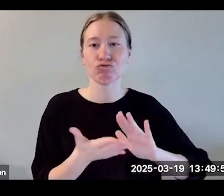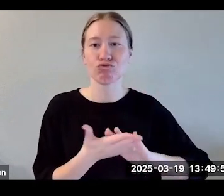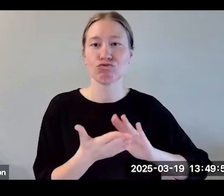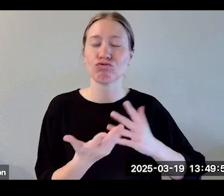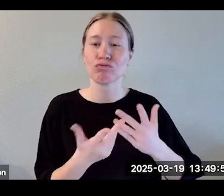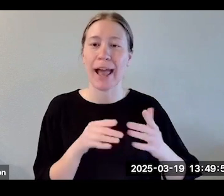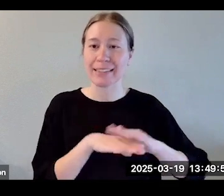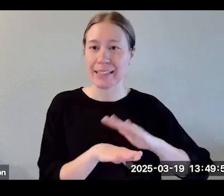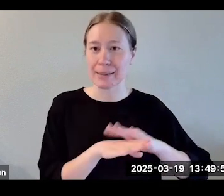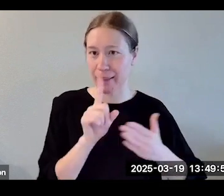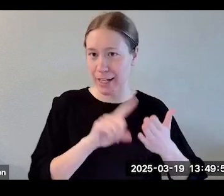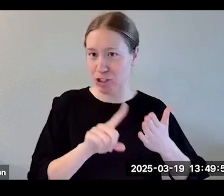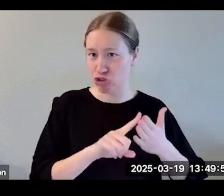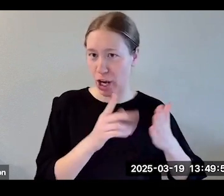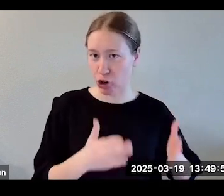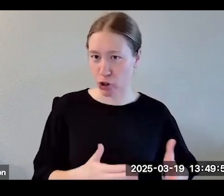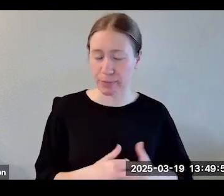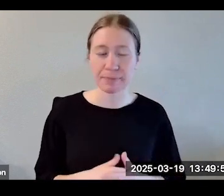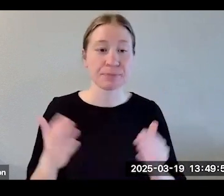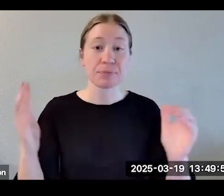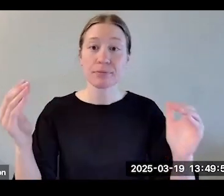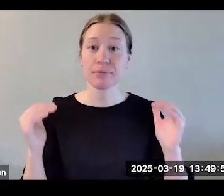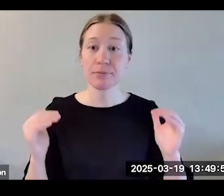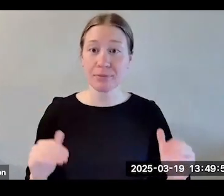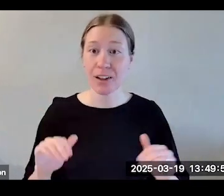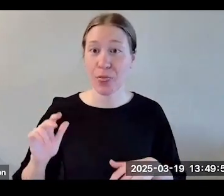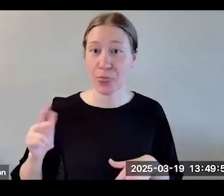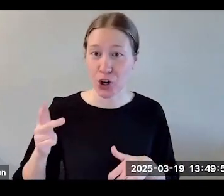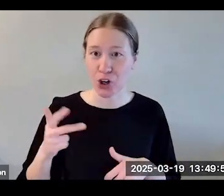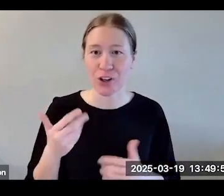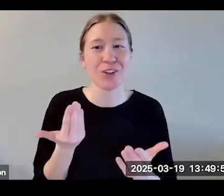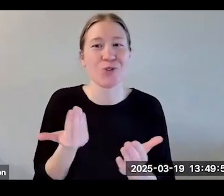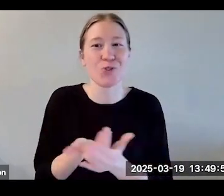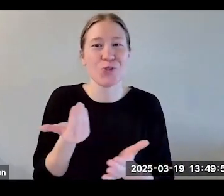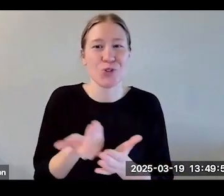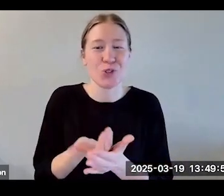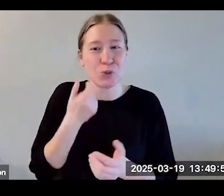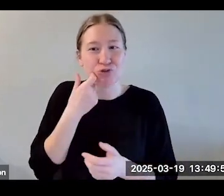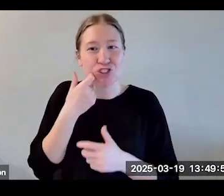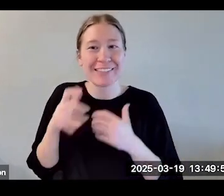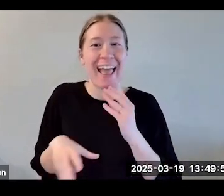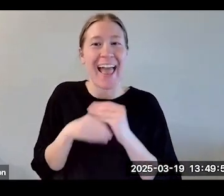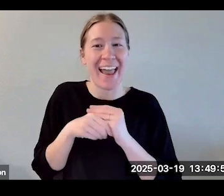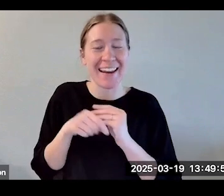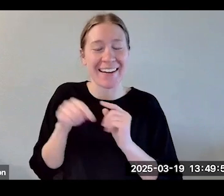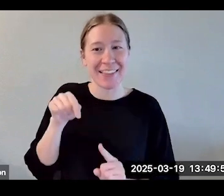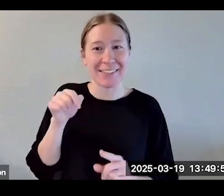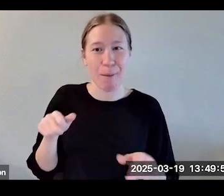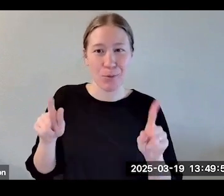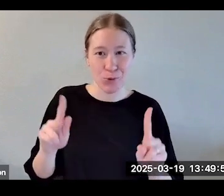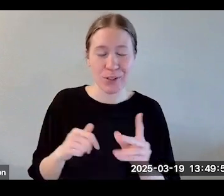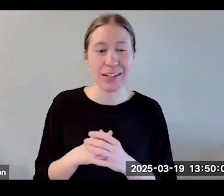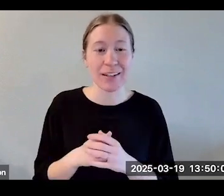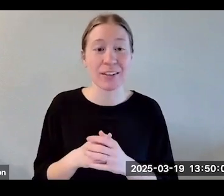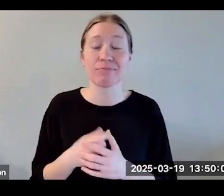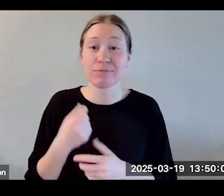And third, this is a new, for us, link to add to this presentation. But just earlier this month,